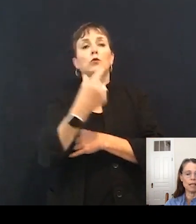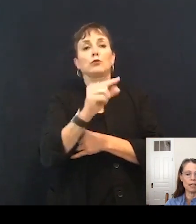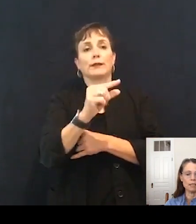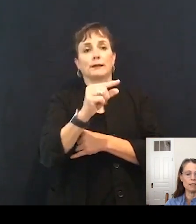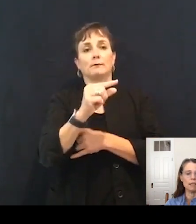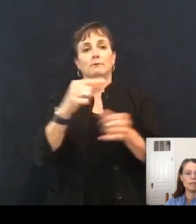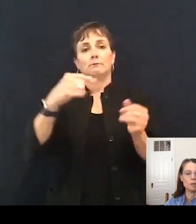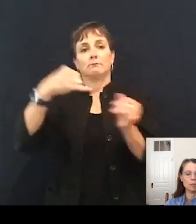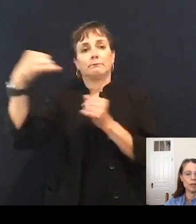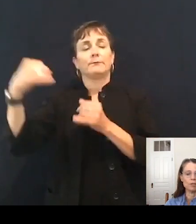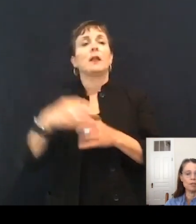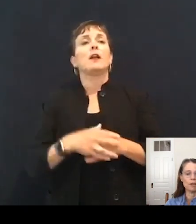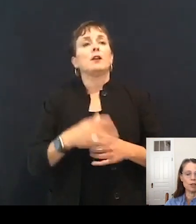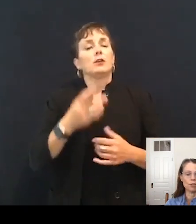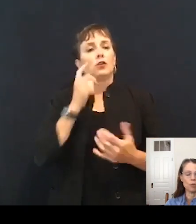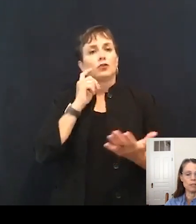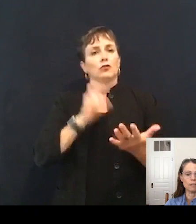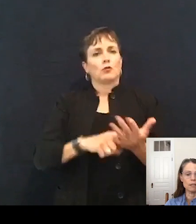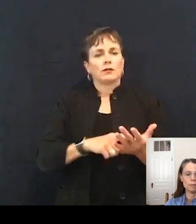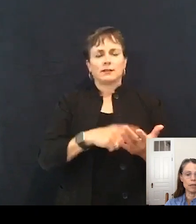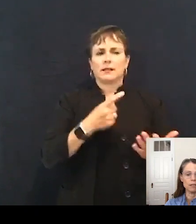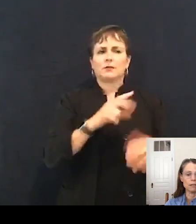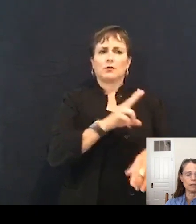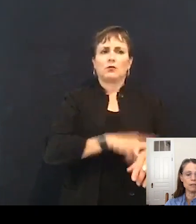compared to the USH1C mice.